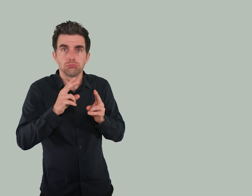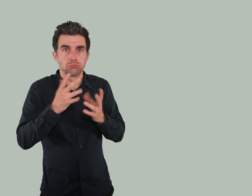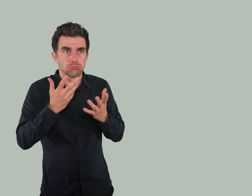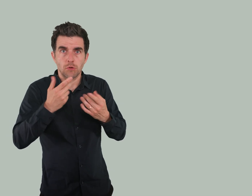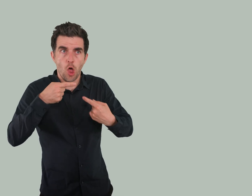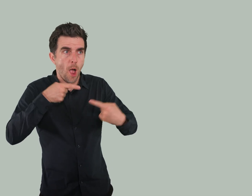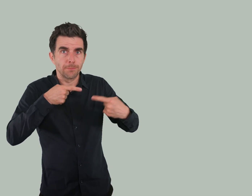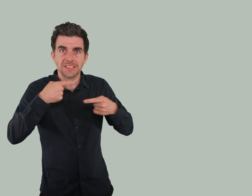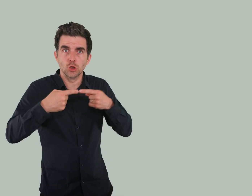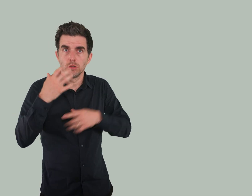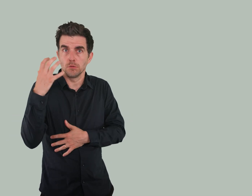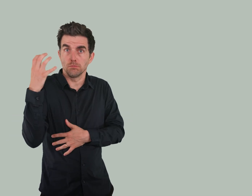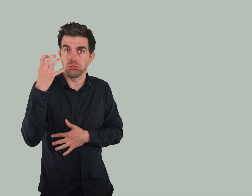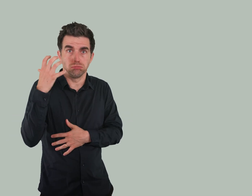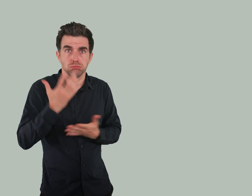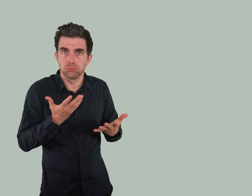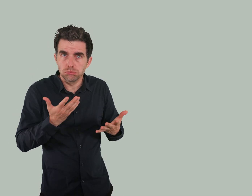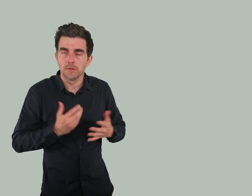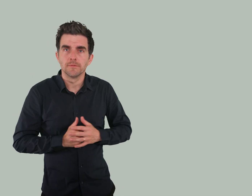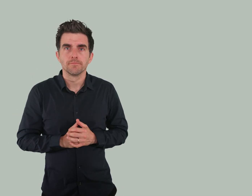while competition for them has intensified.